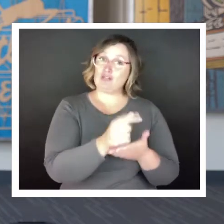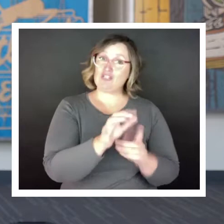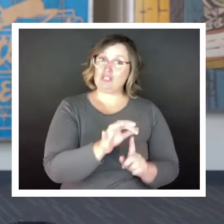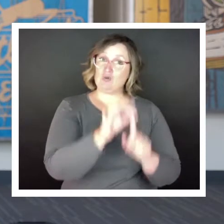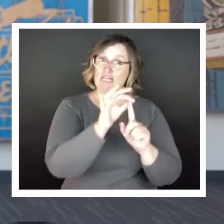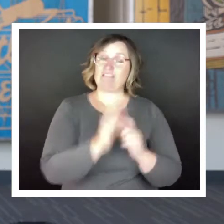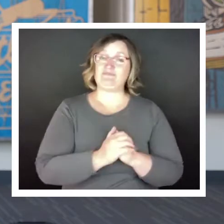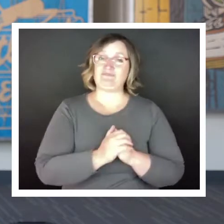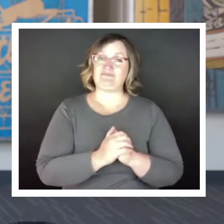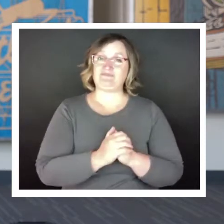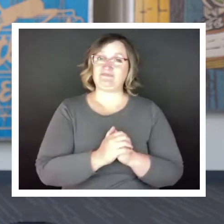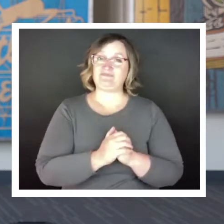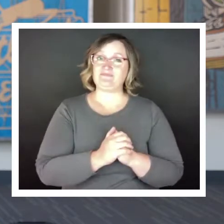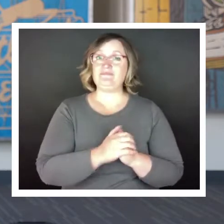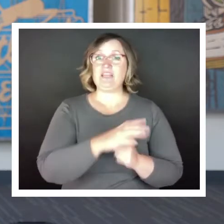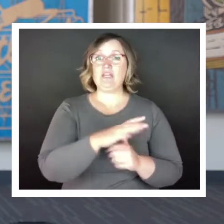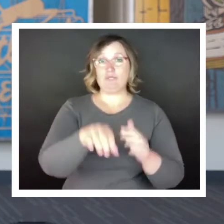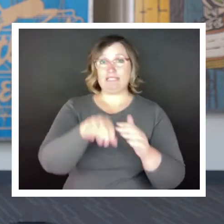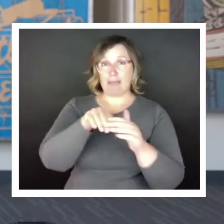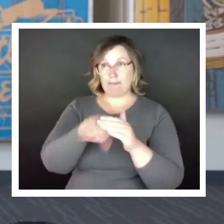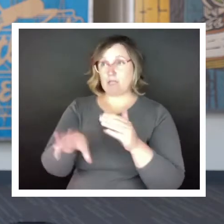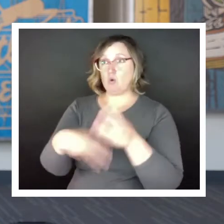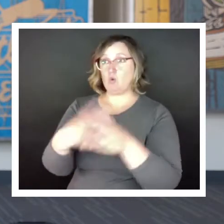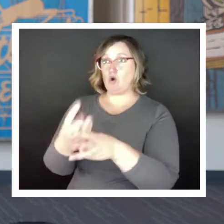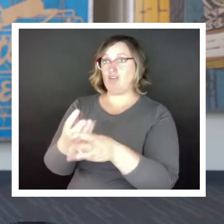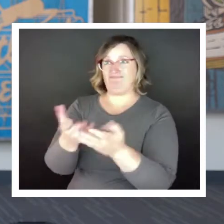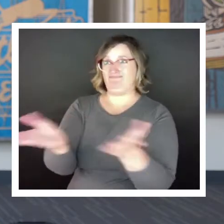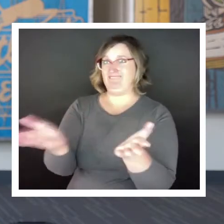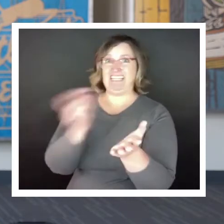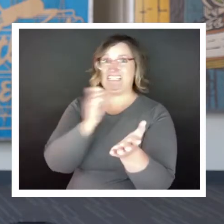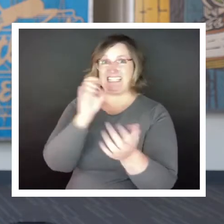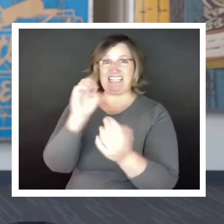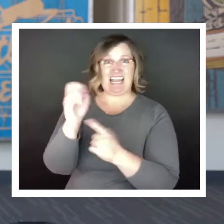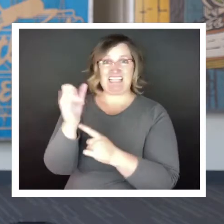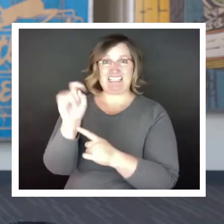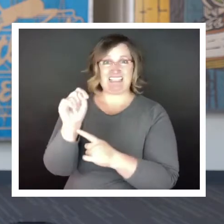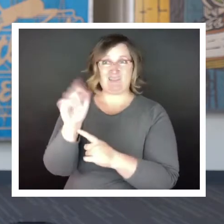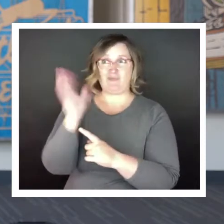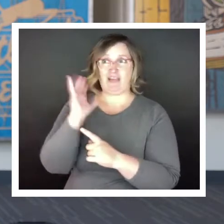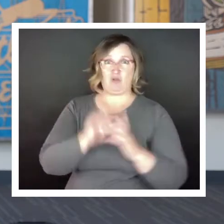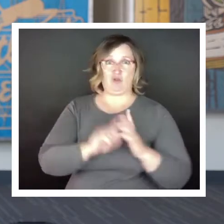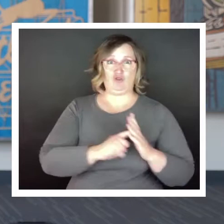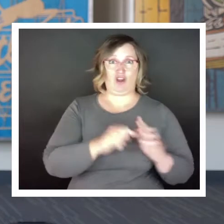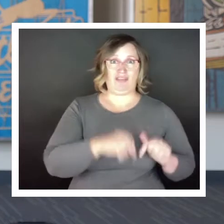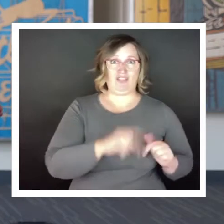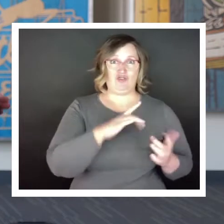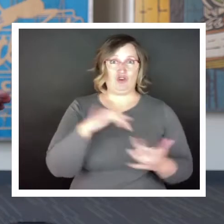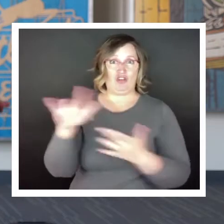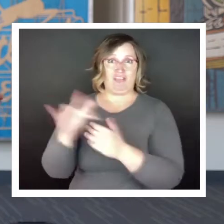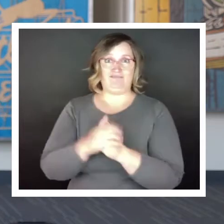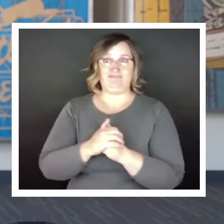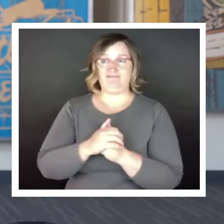You step into a world that didn't exist when you started this journey. The world may no longer fit the dreams